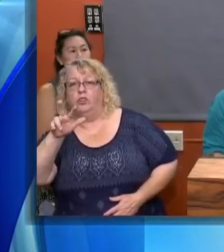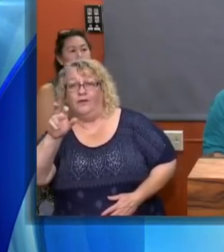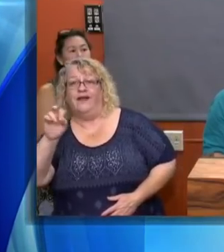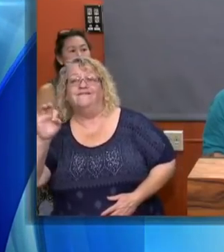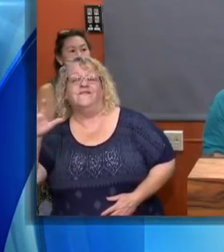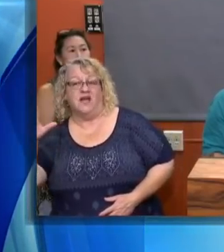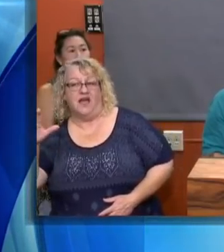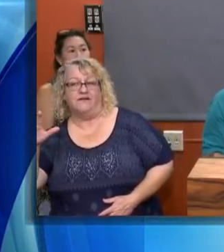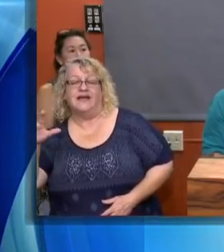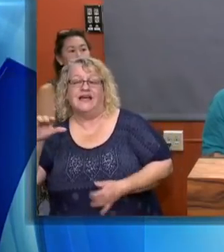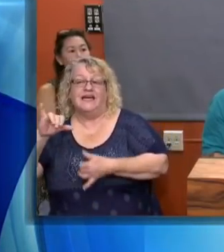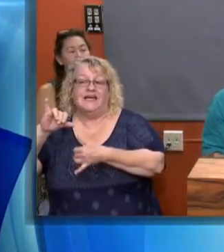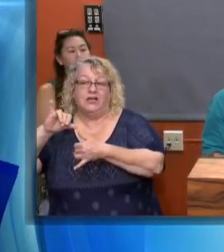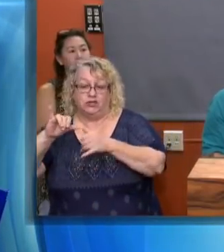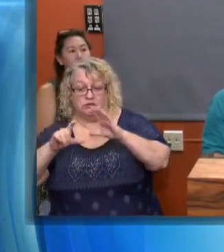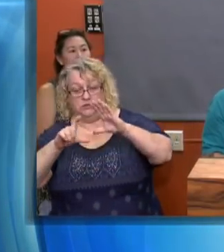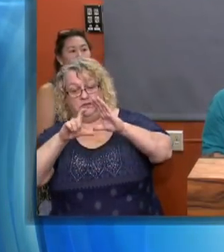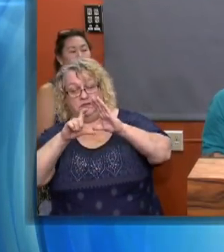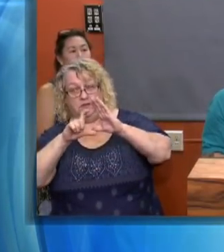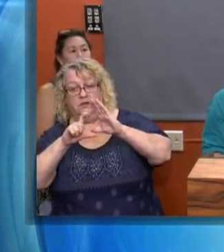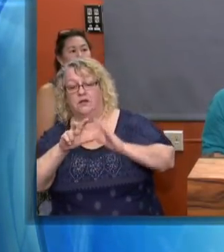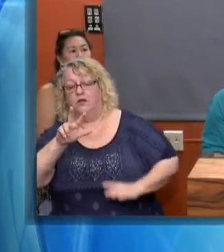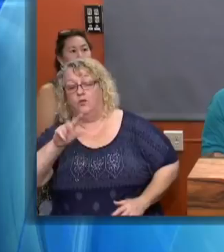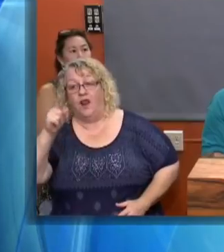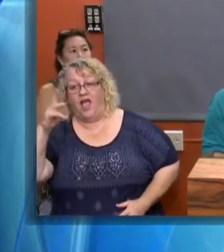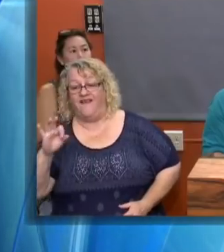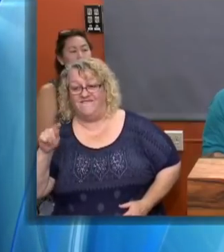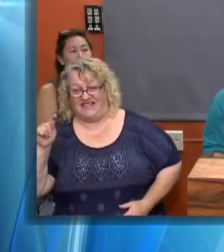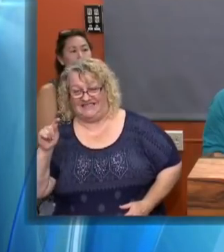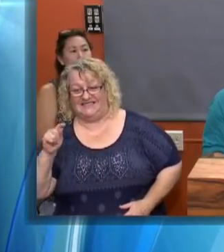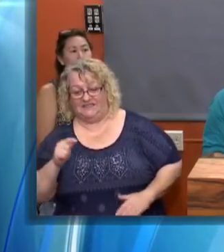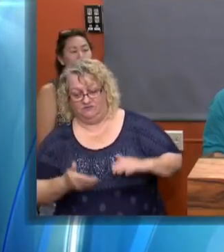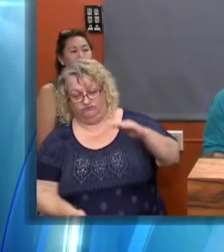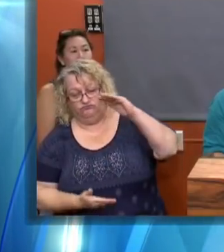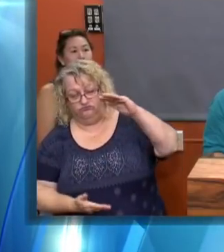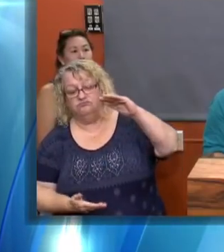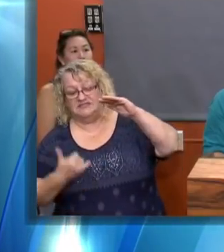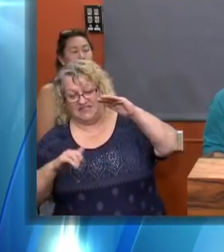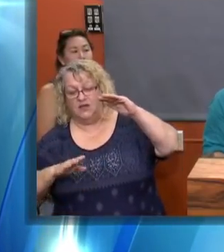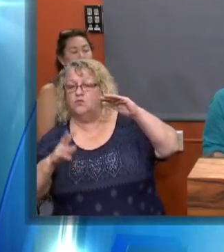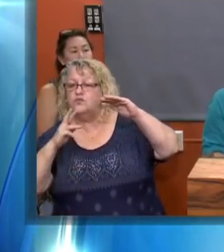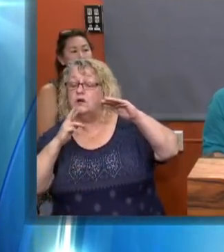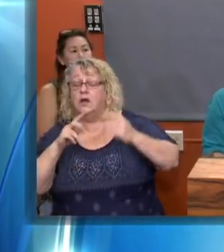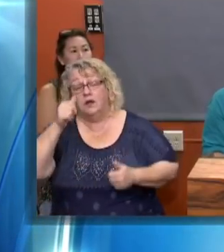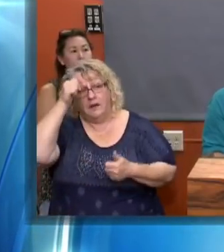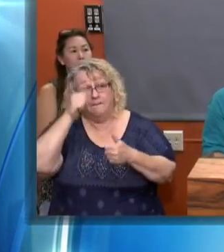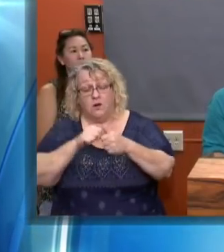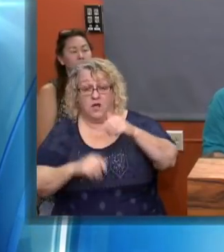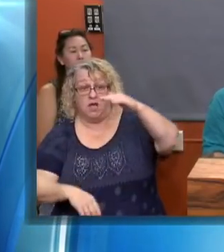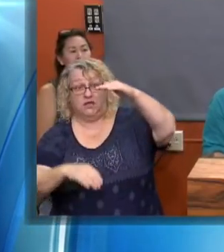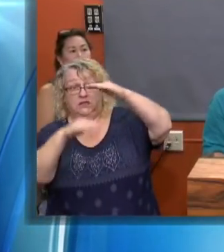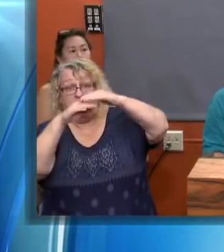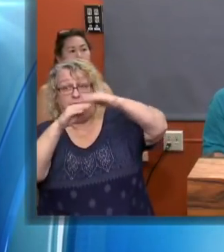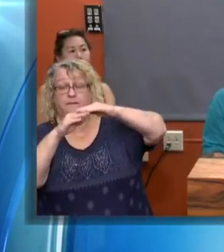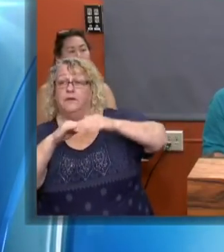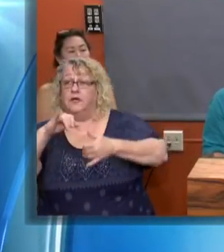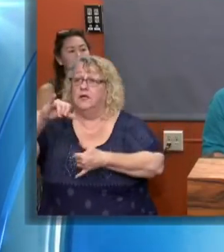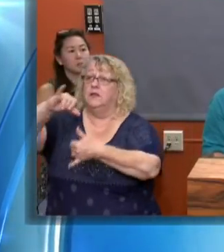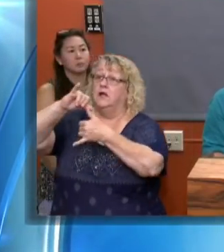WATER RIGHT NOW, WAYNE, IS ABOUT 394, BETWEEN 394 AND YEAH. THAT'S HOW FAR FROM?